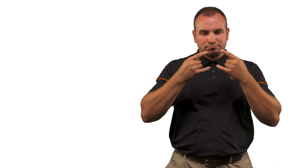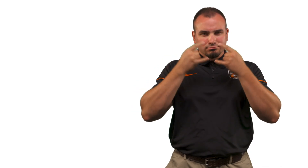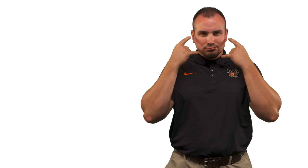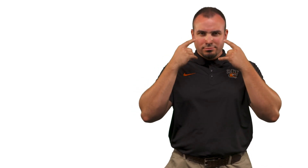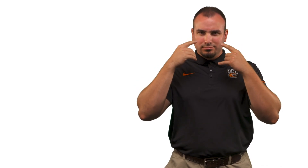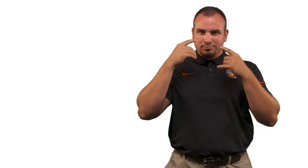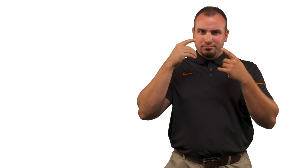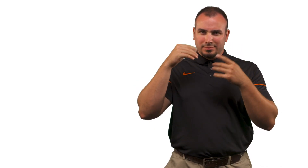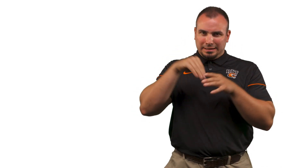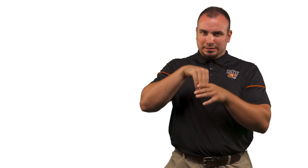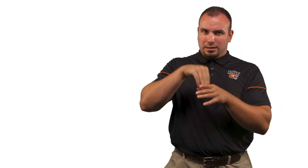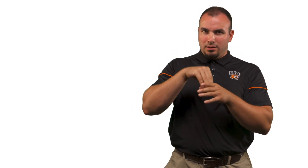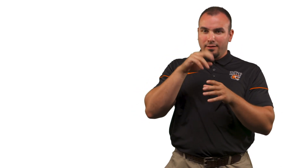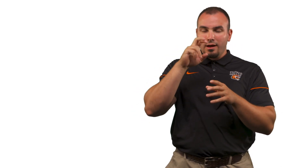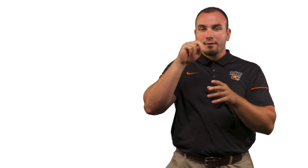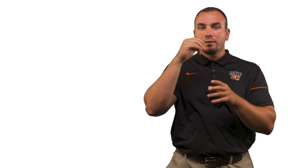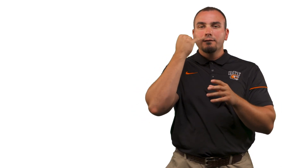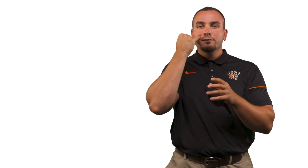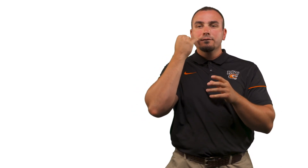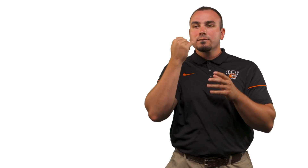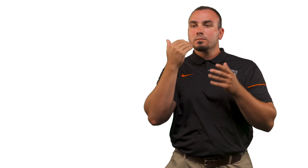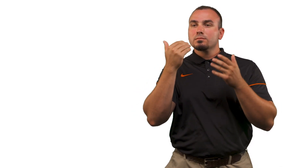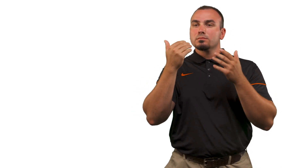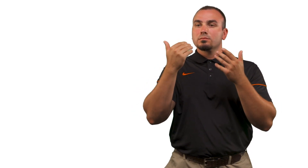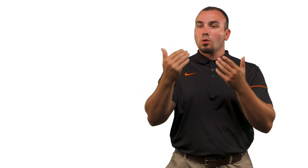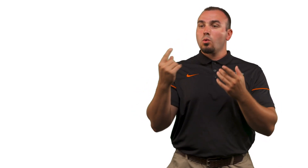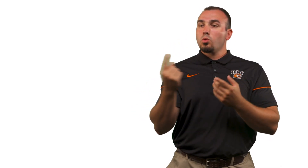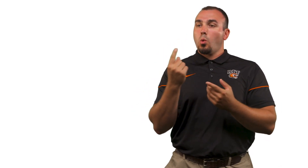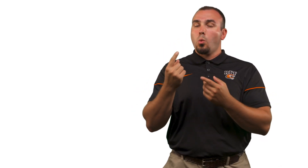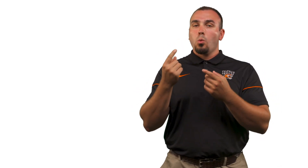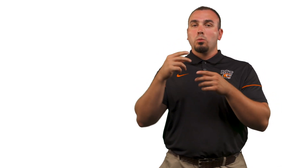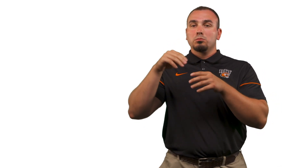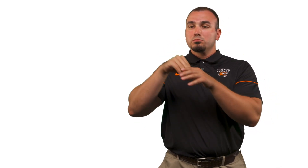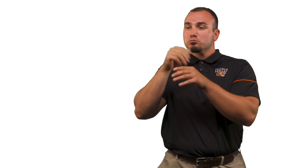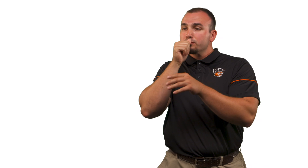Masks: must be worn indoors except when alone,